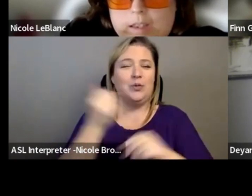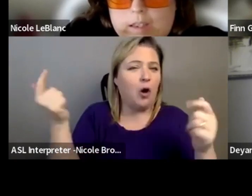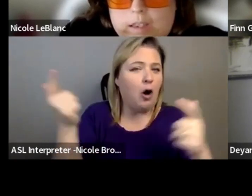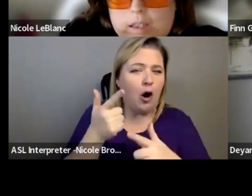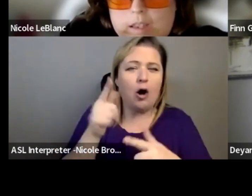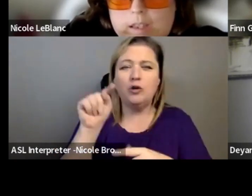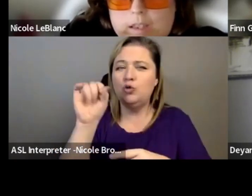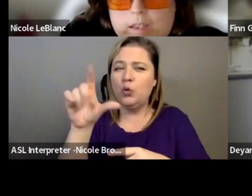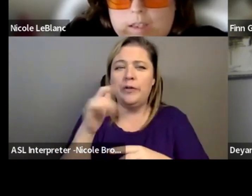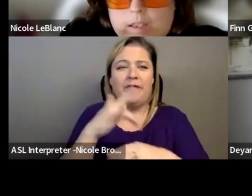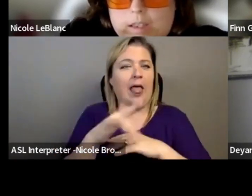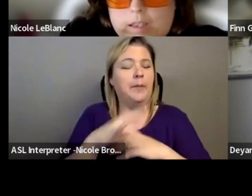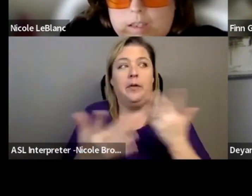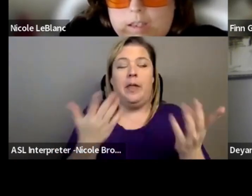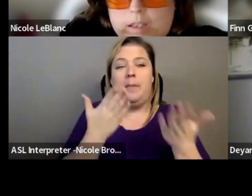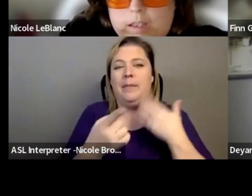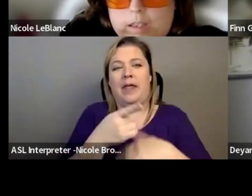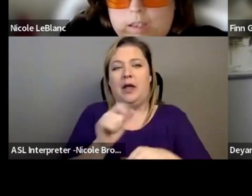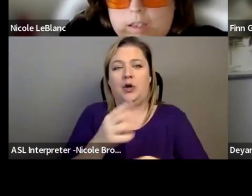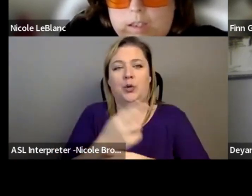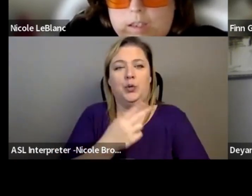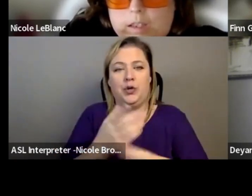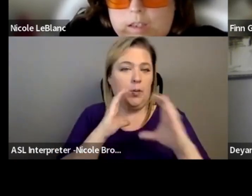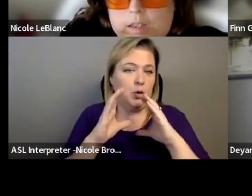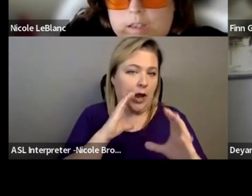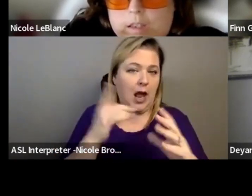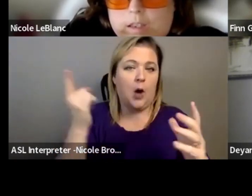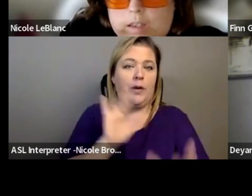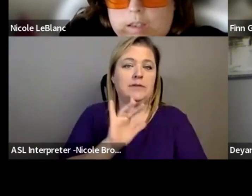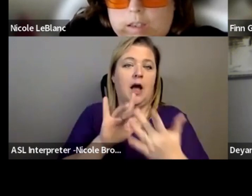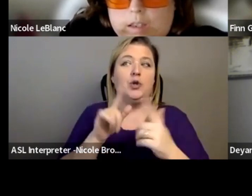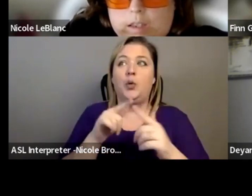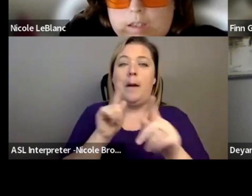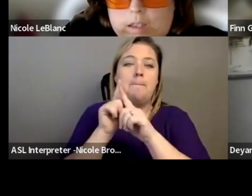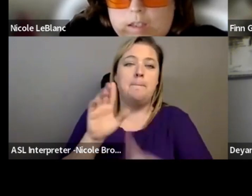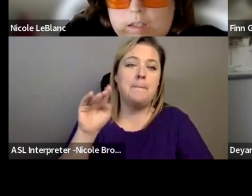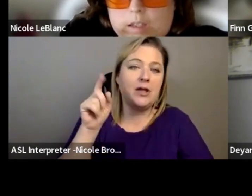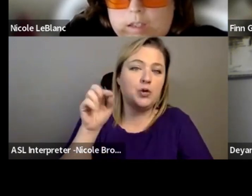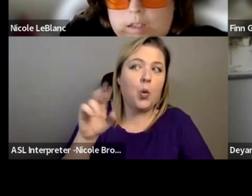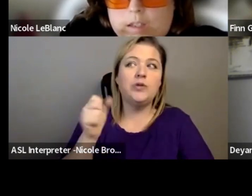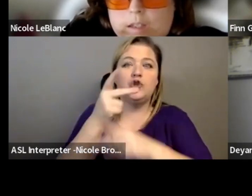they may need support with always reach out to your mentors or supervisors for guidance, or